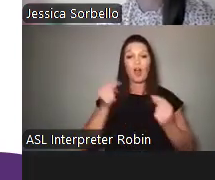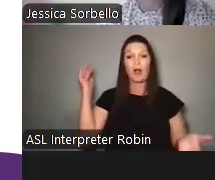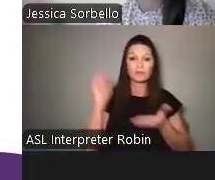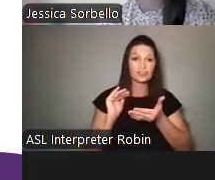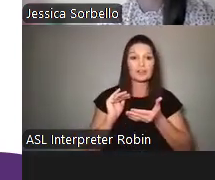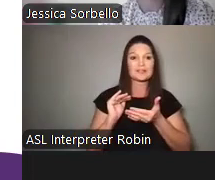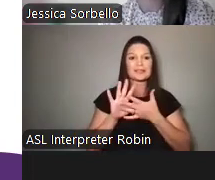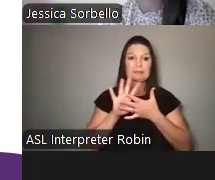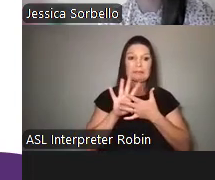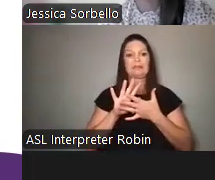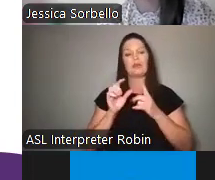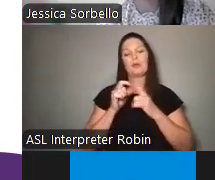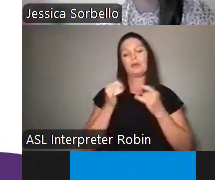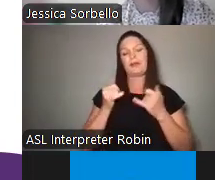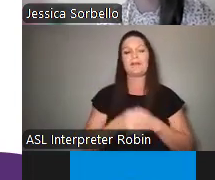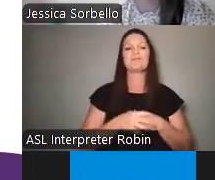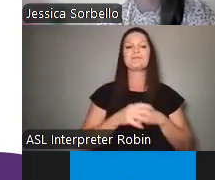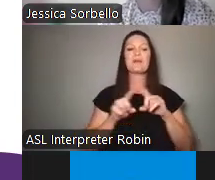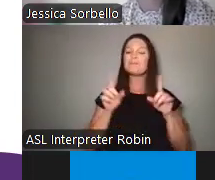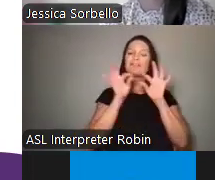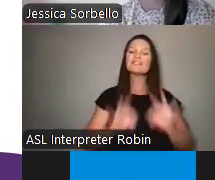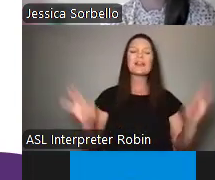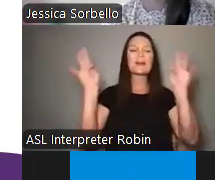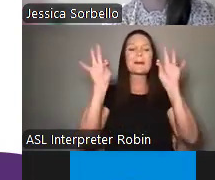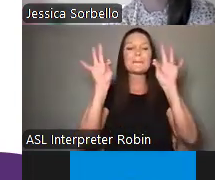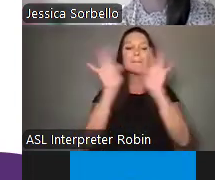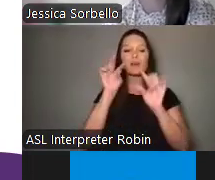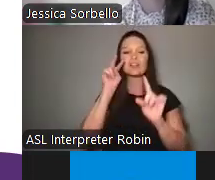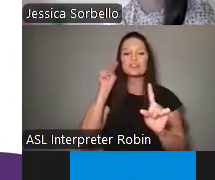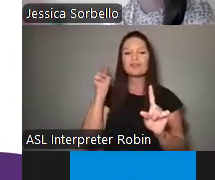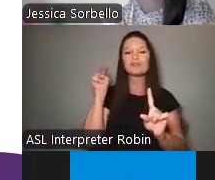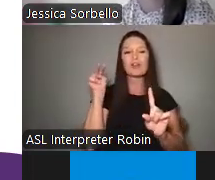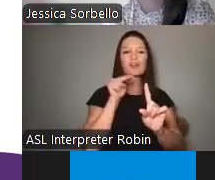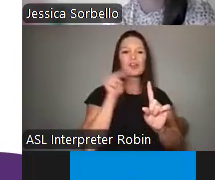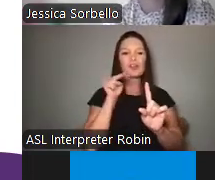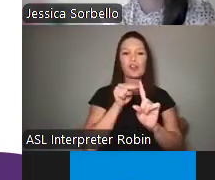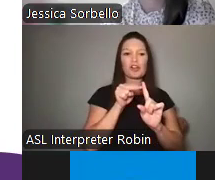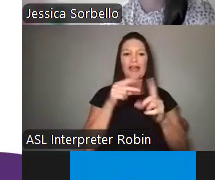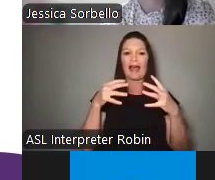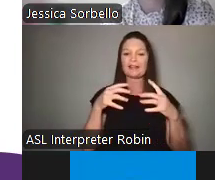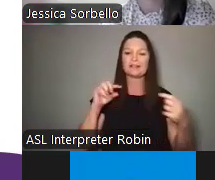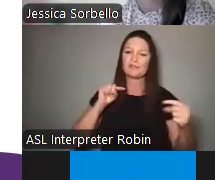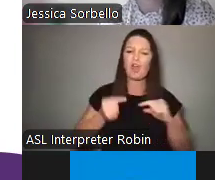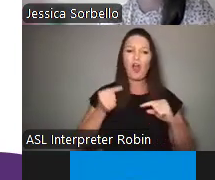at the risk of harm reduction is far more than clean